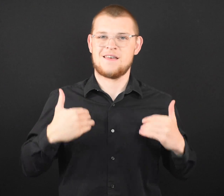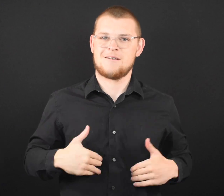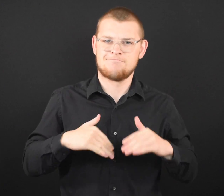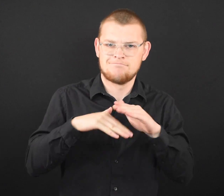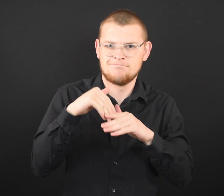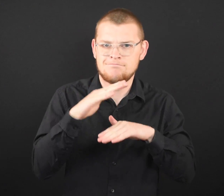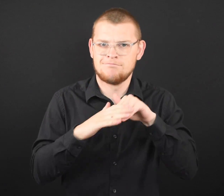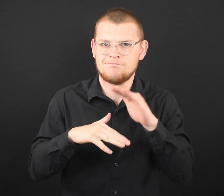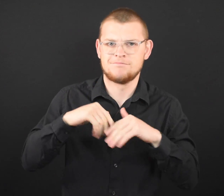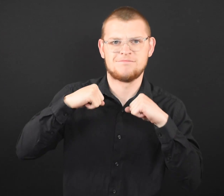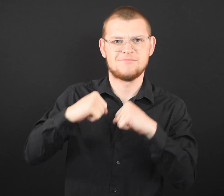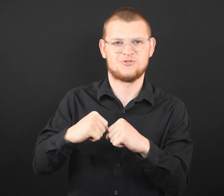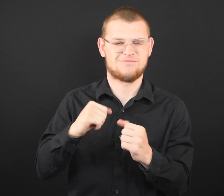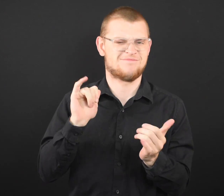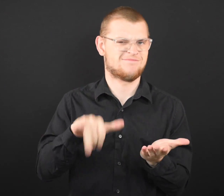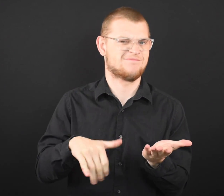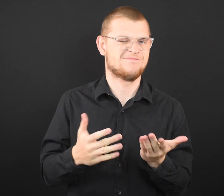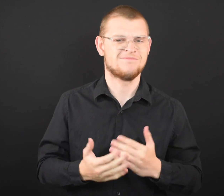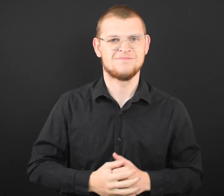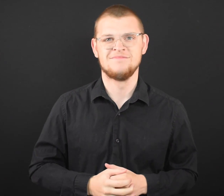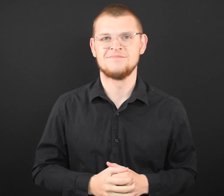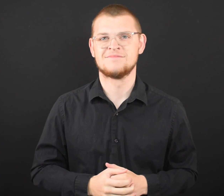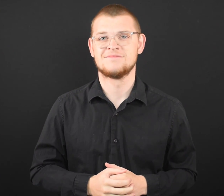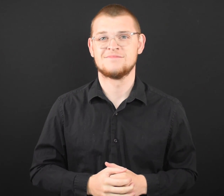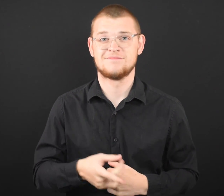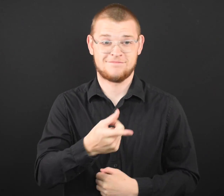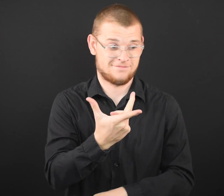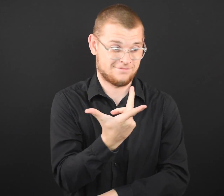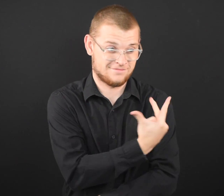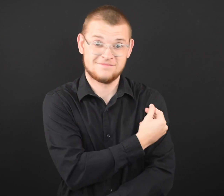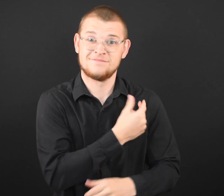you will probably have a sore arm and you might have muscle aches,